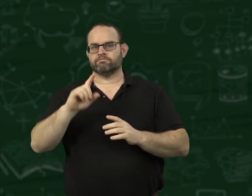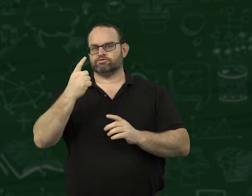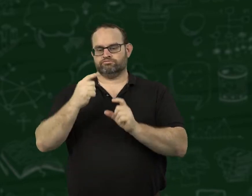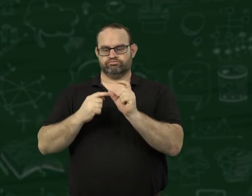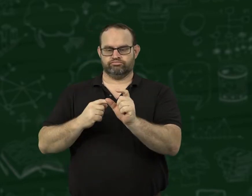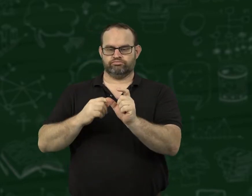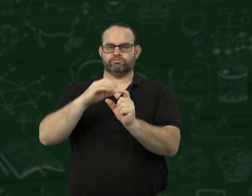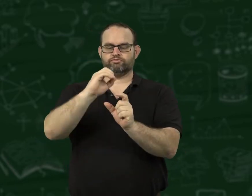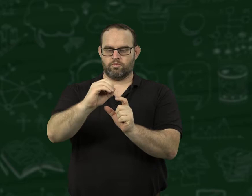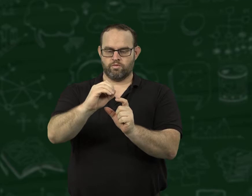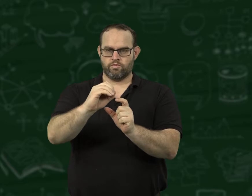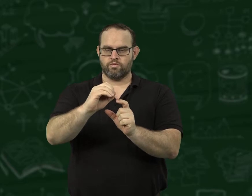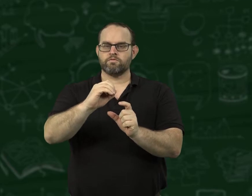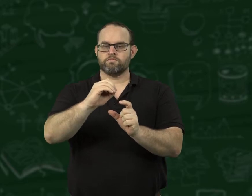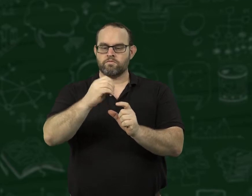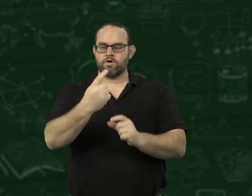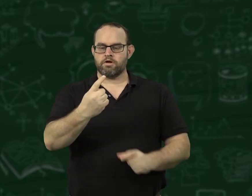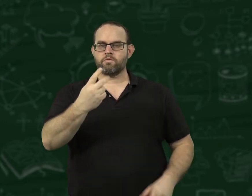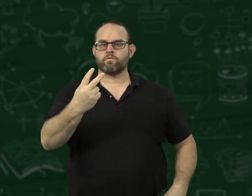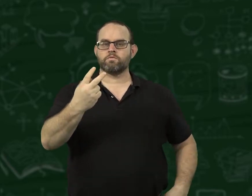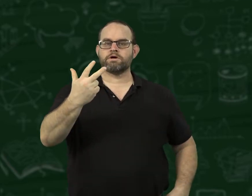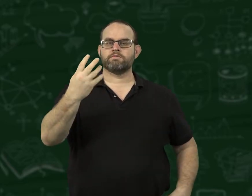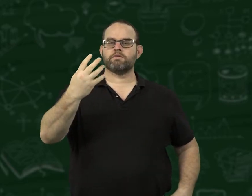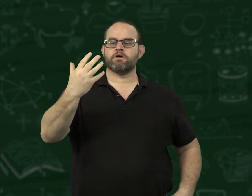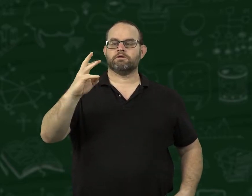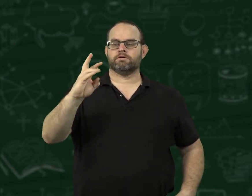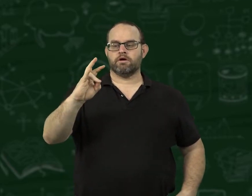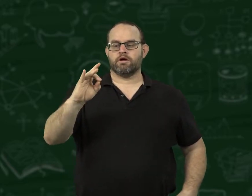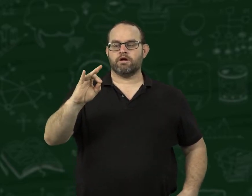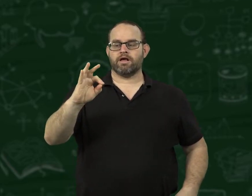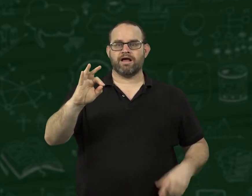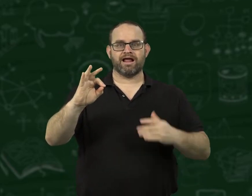Base-ten consists of ten digits, 0 through 9.